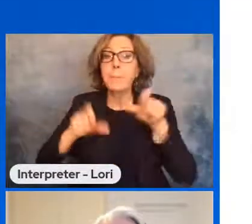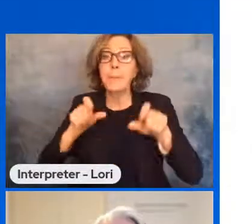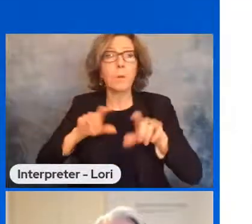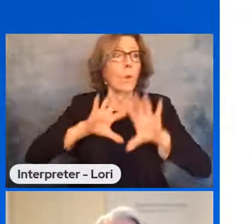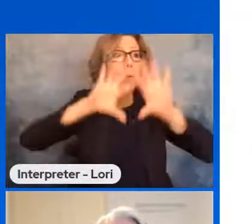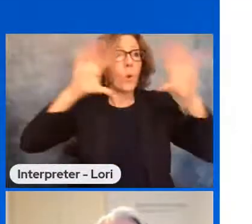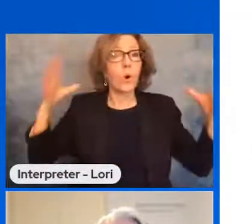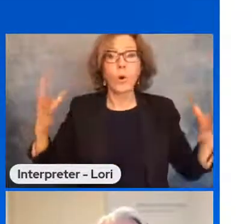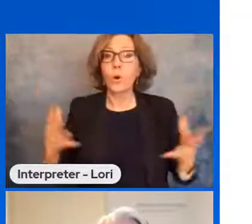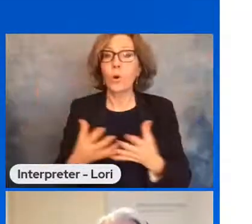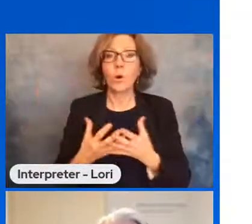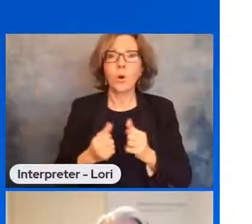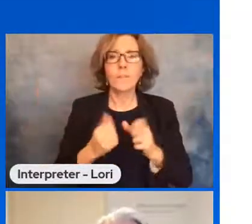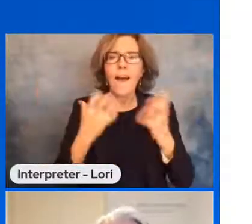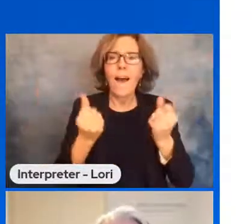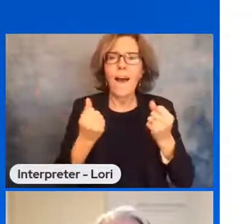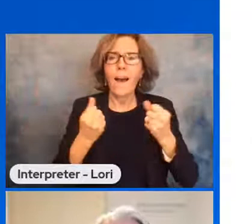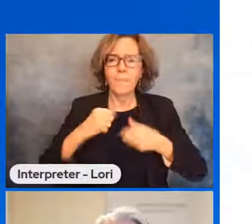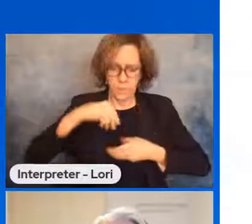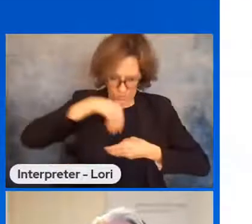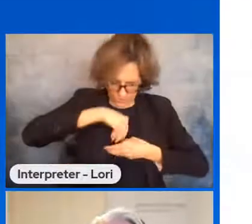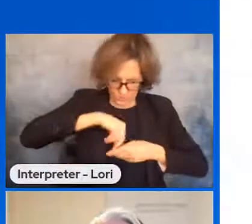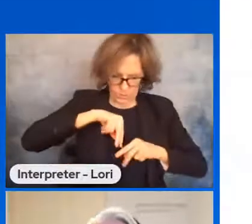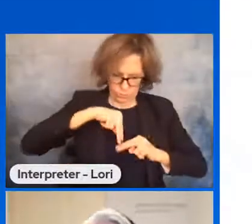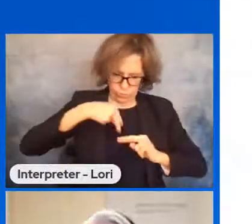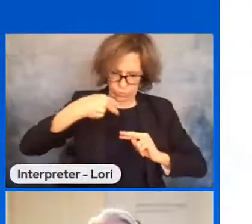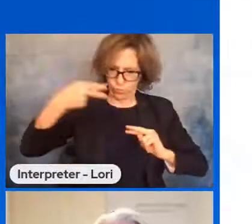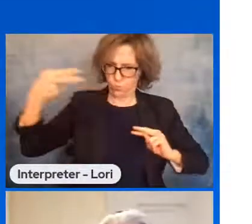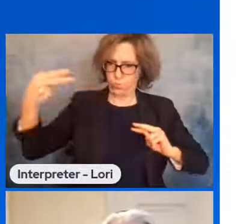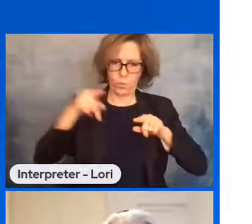So if we are far more common than different, unfortunately,